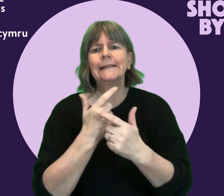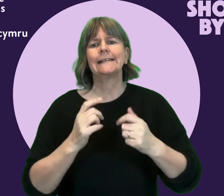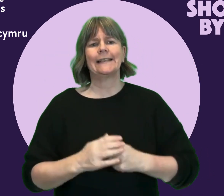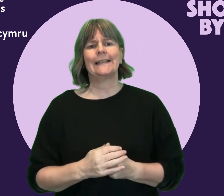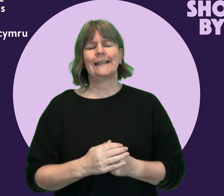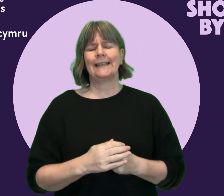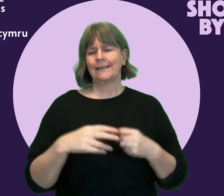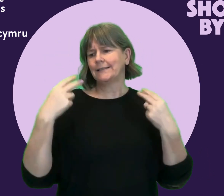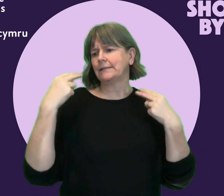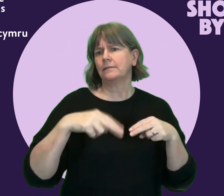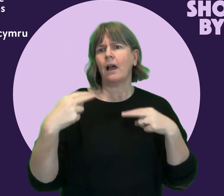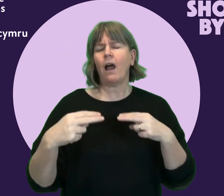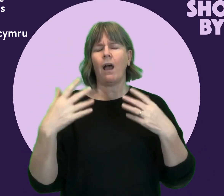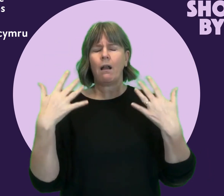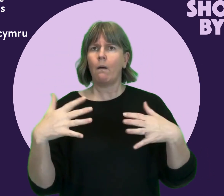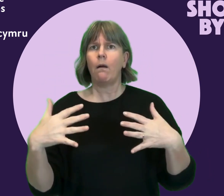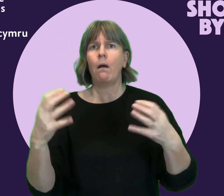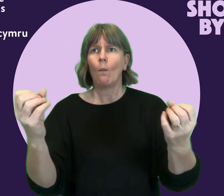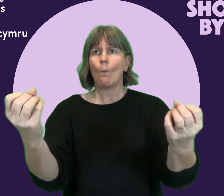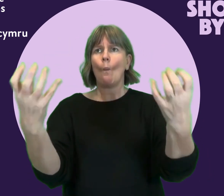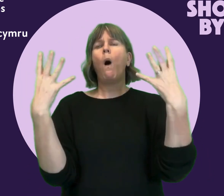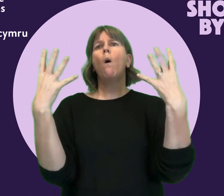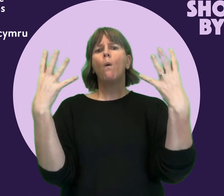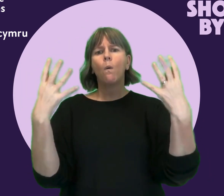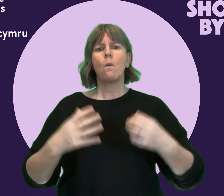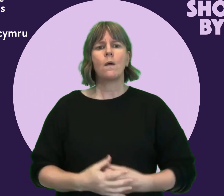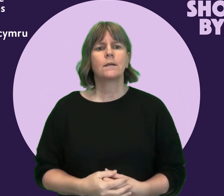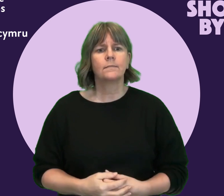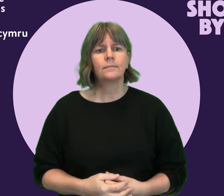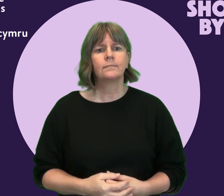dark comedy and design that shines.